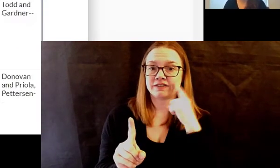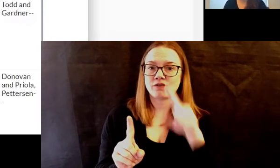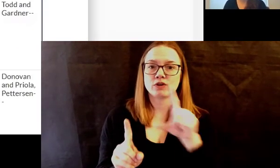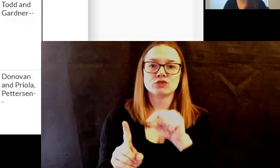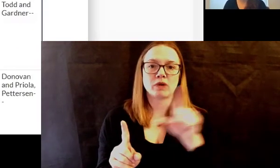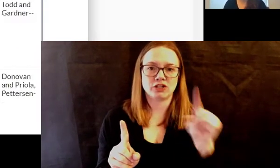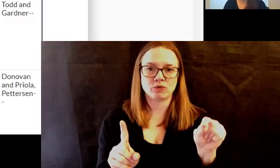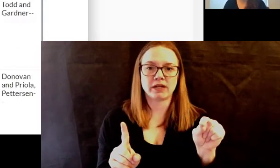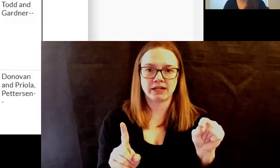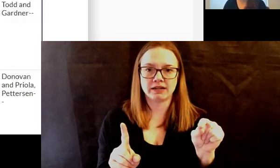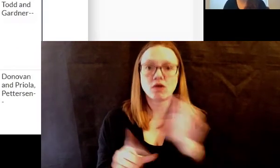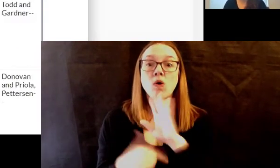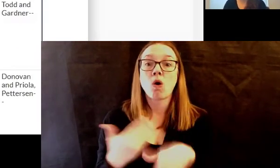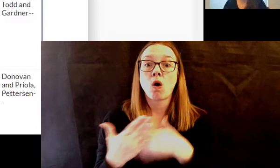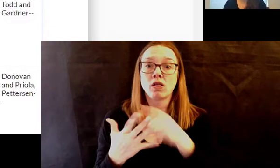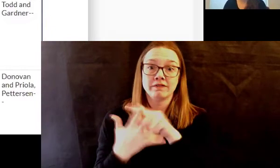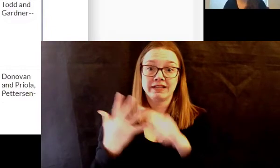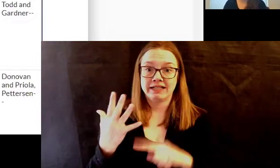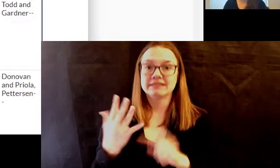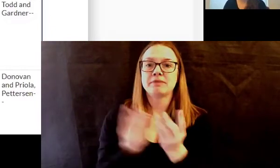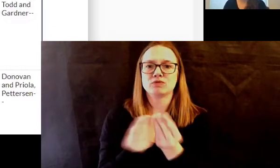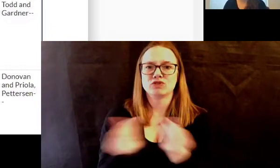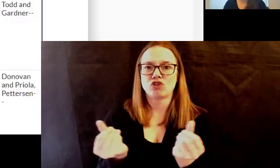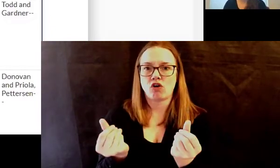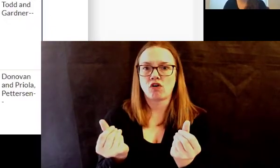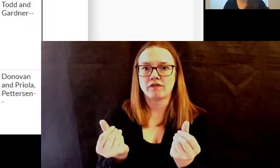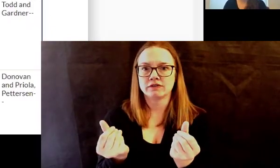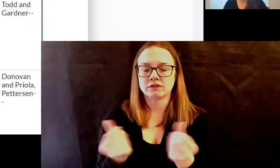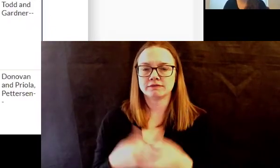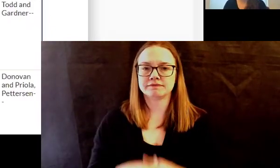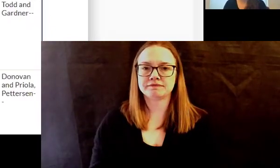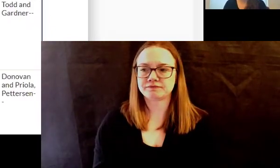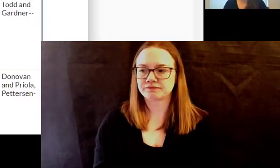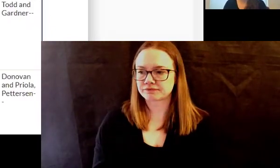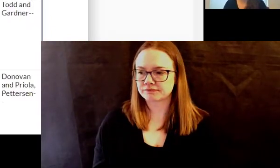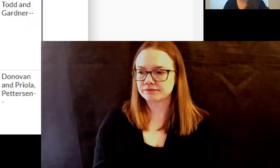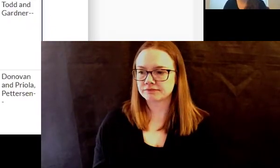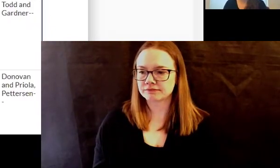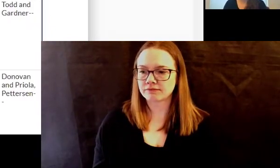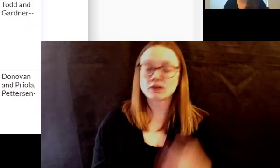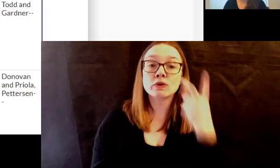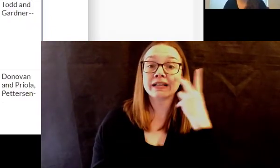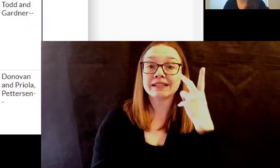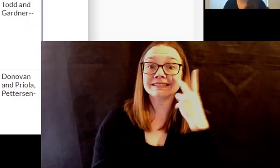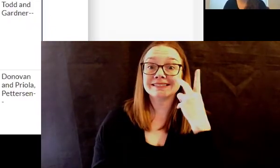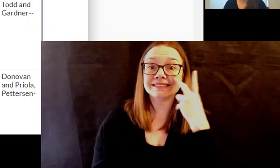But you can see sort of what a tracker would look like. I'm reading just across on this first bill,